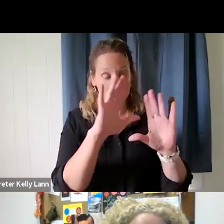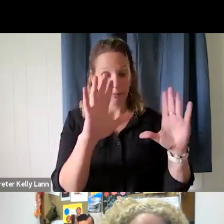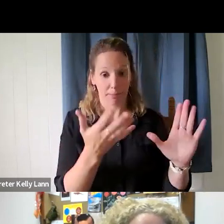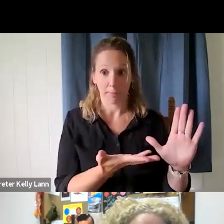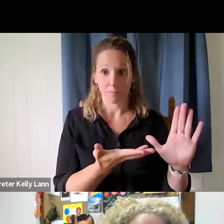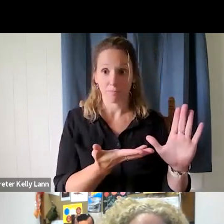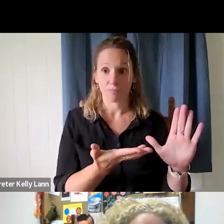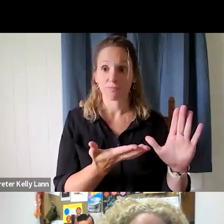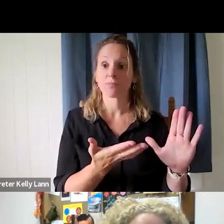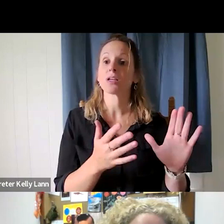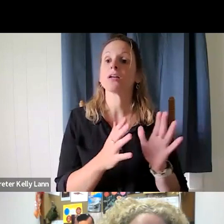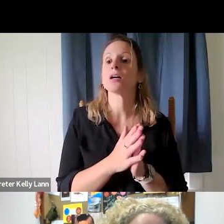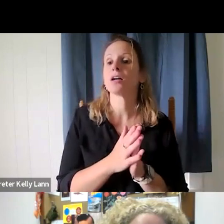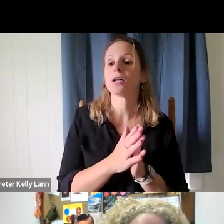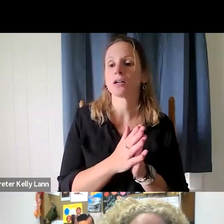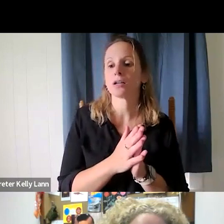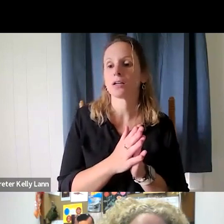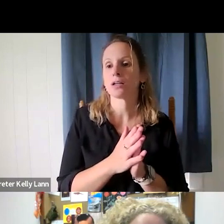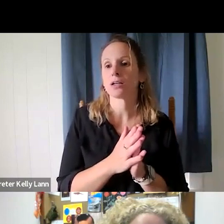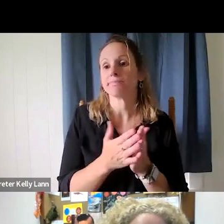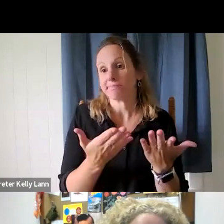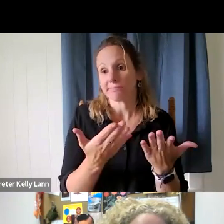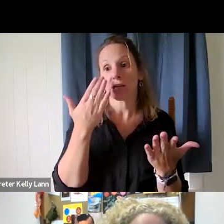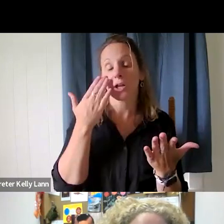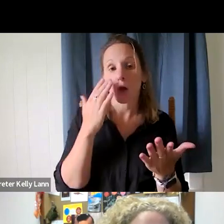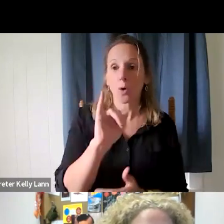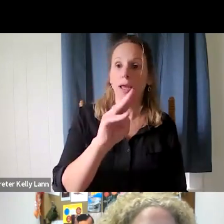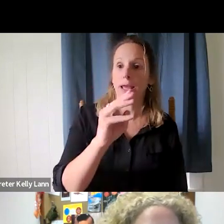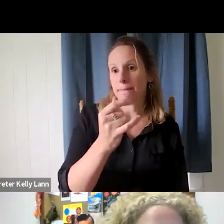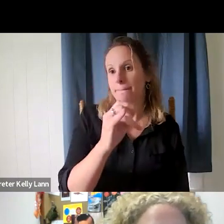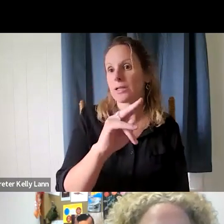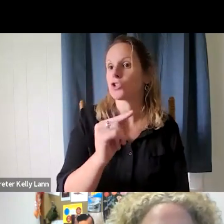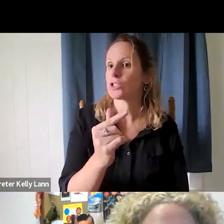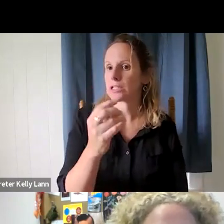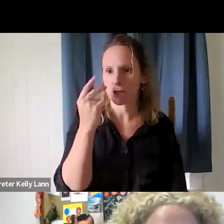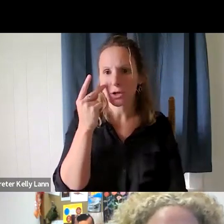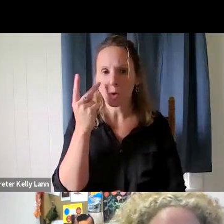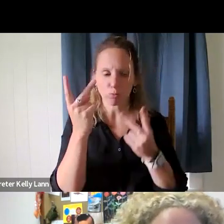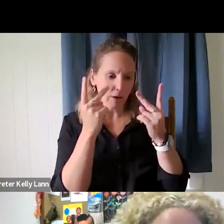Imaging, pretty black and white, you know, vision tests, hearing,